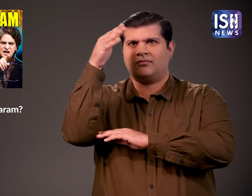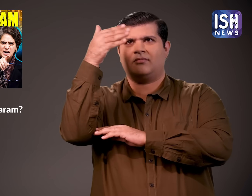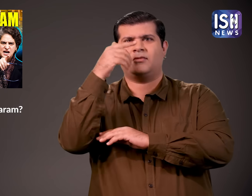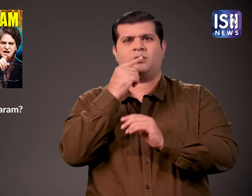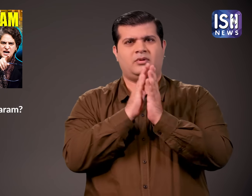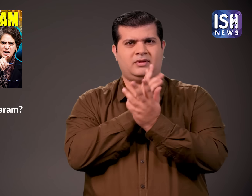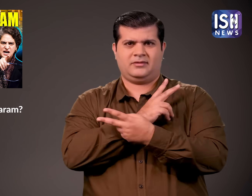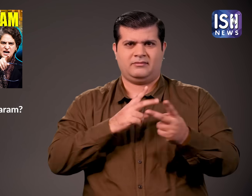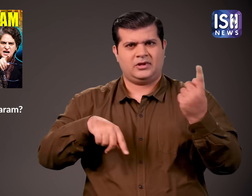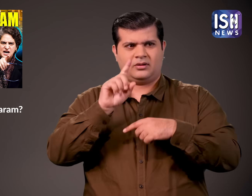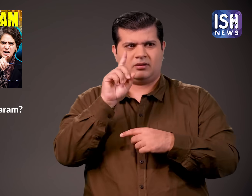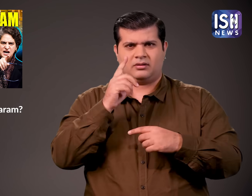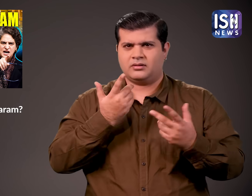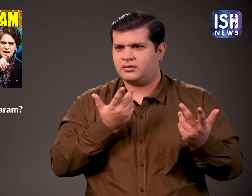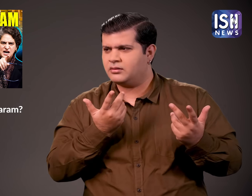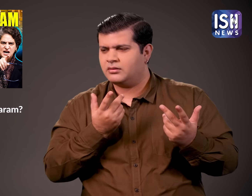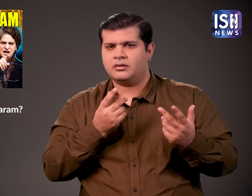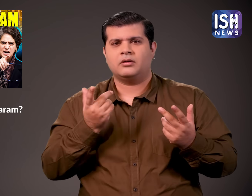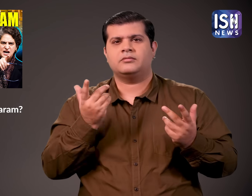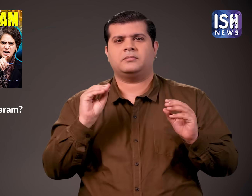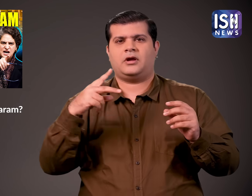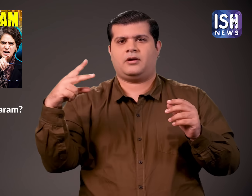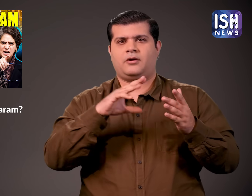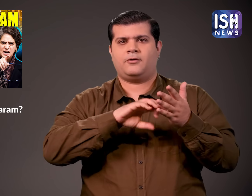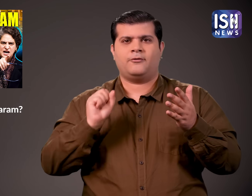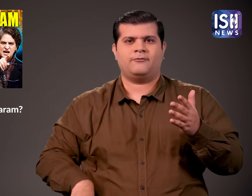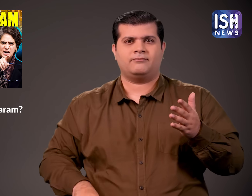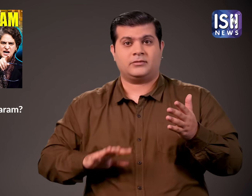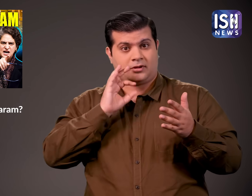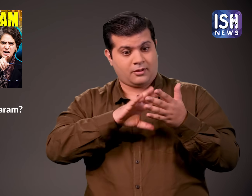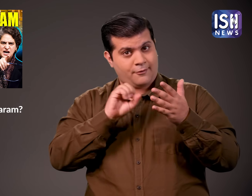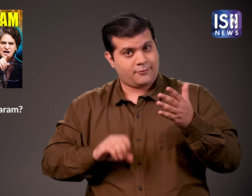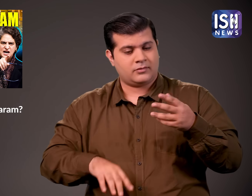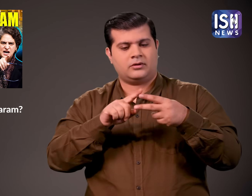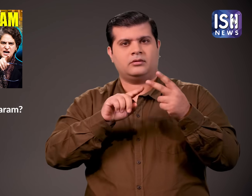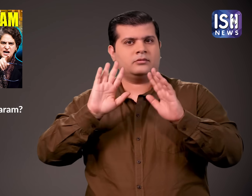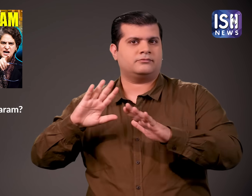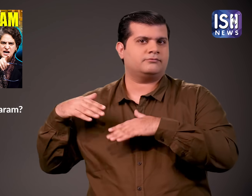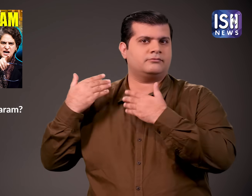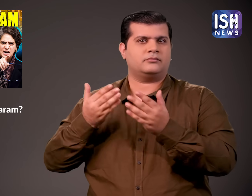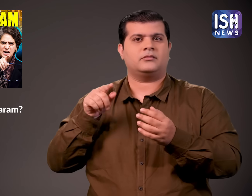India stands for unity among religions, which is why only the first two stanzas have been used since then.